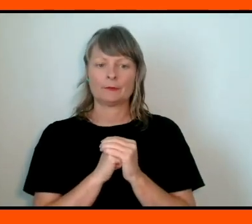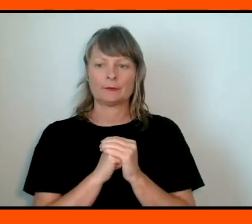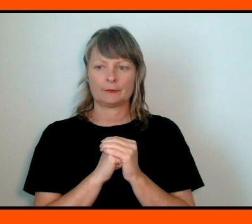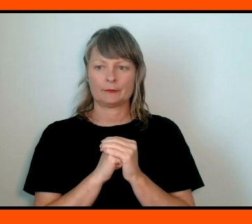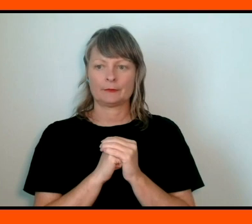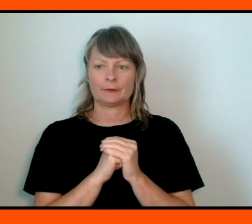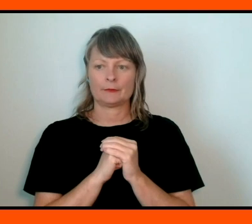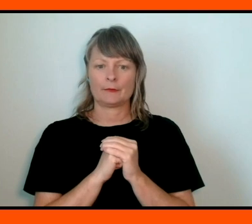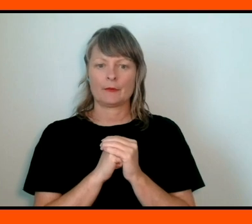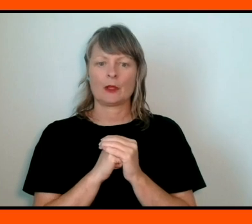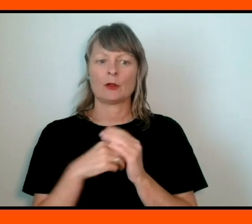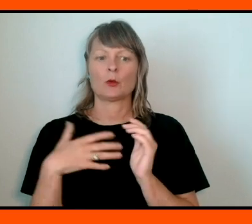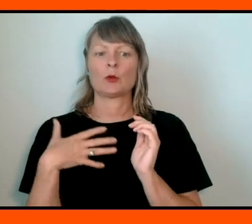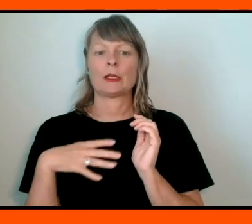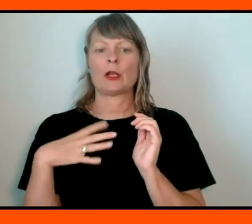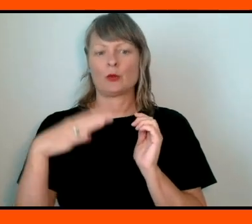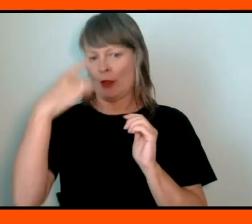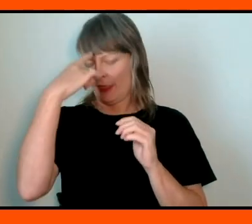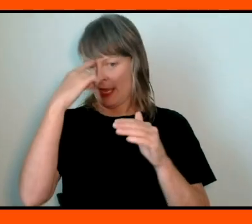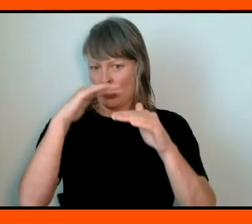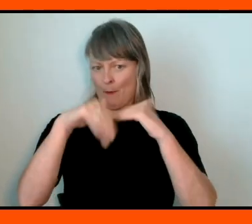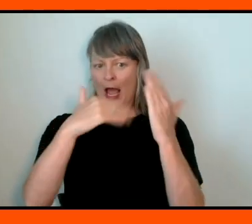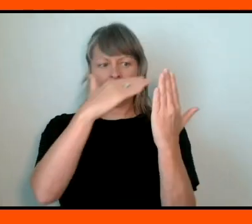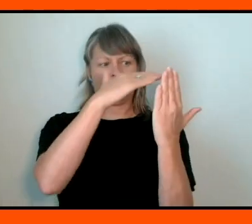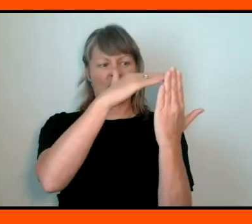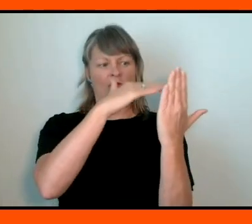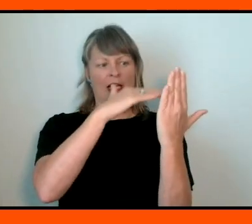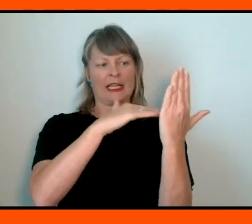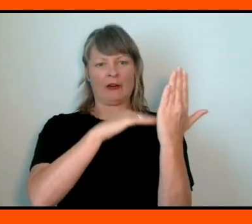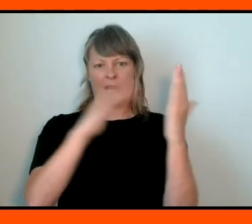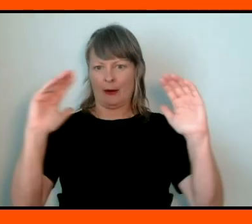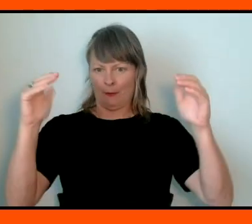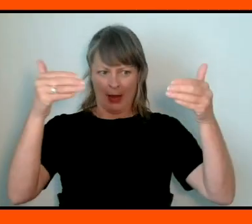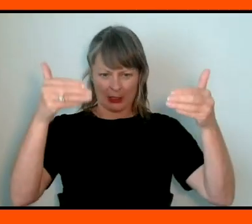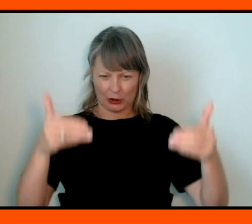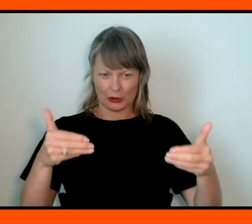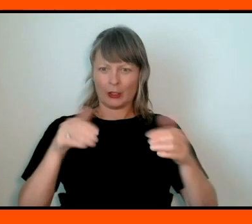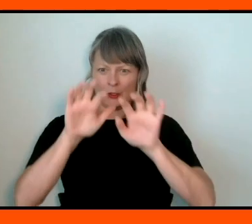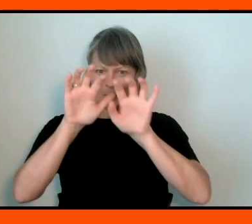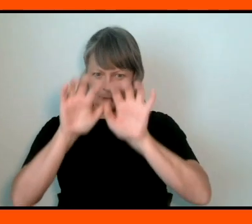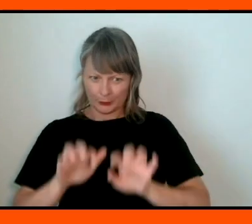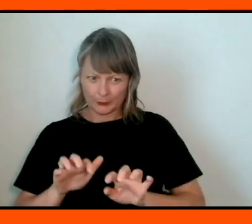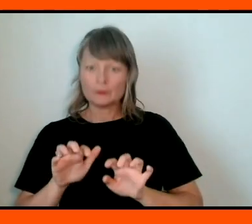By considering the criteria you’ll really know what to address when making your submission and it will probably also help you identify